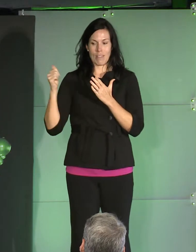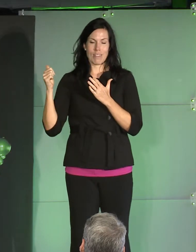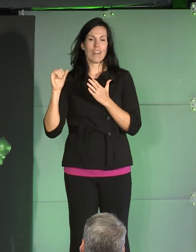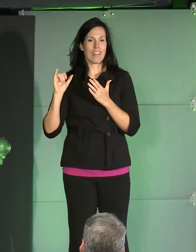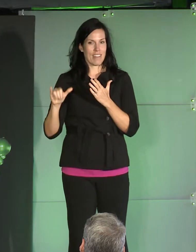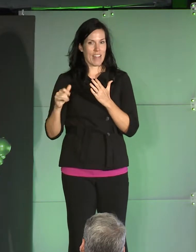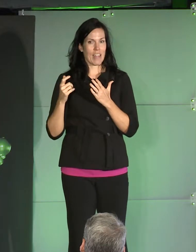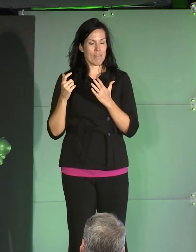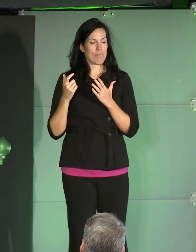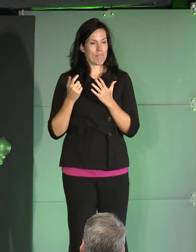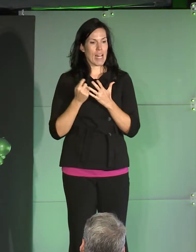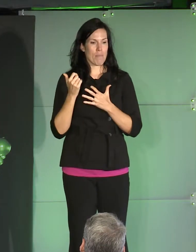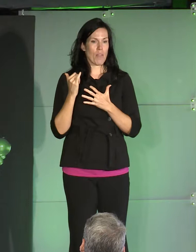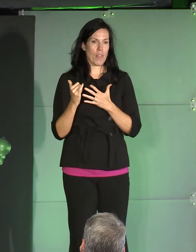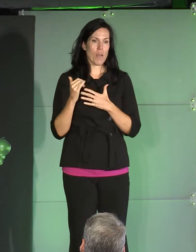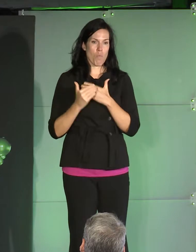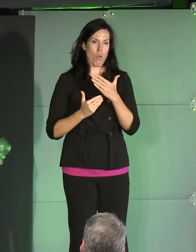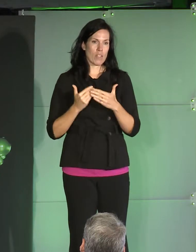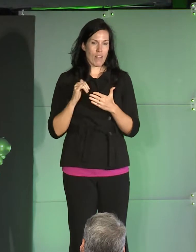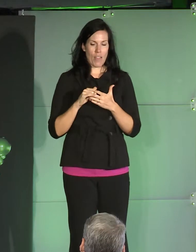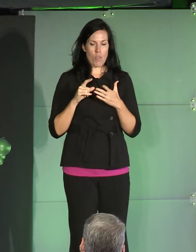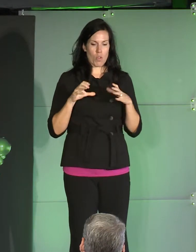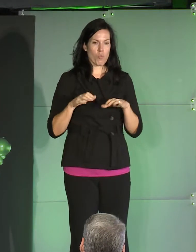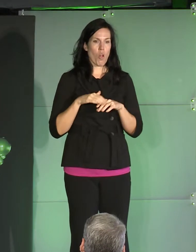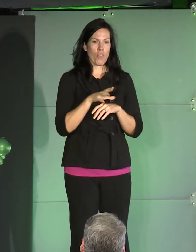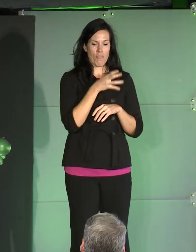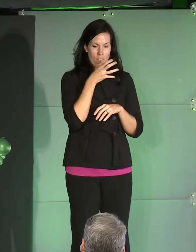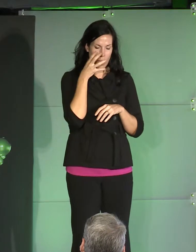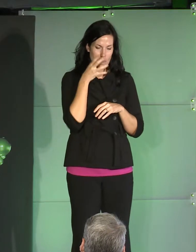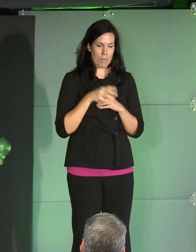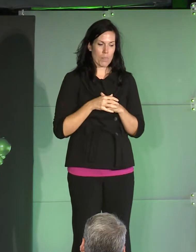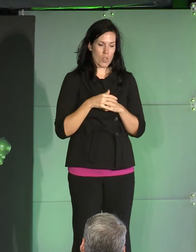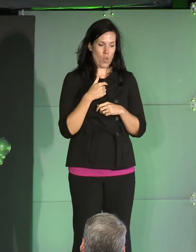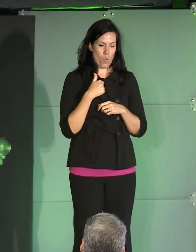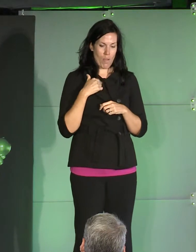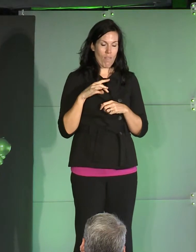eliminate the process that they were doing on their farm. We found that a lot of these small farmers